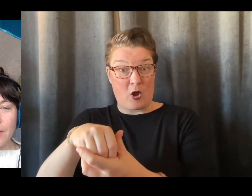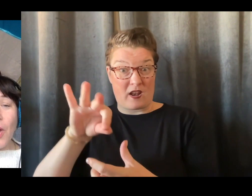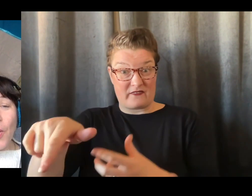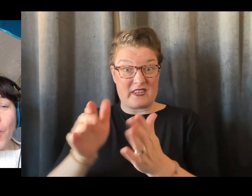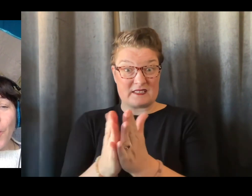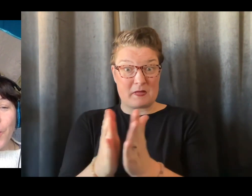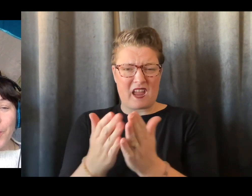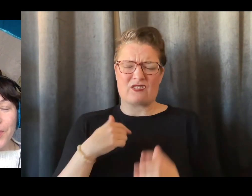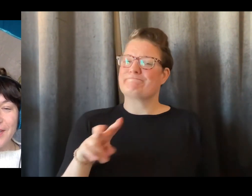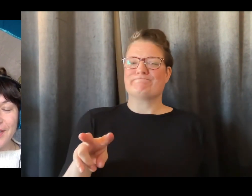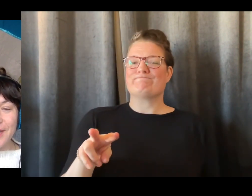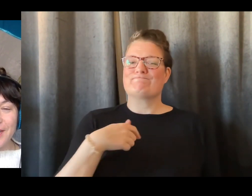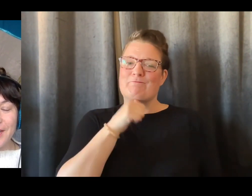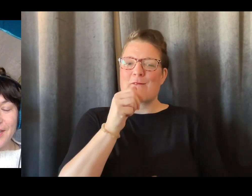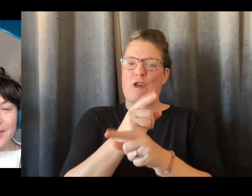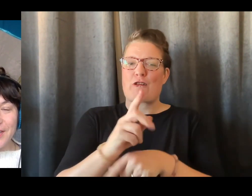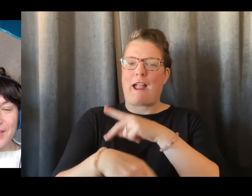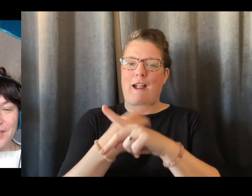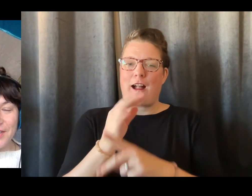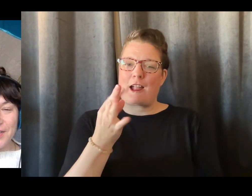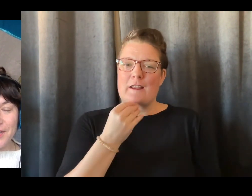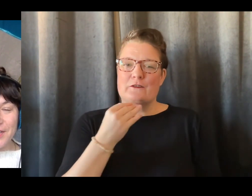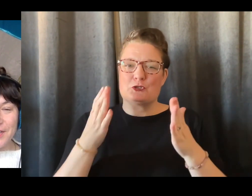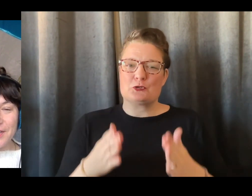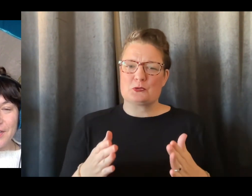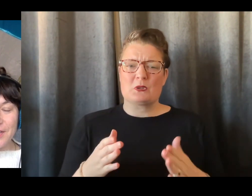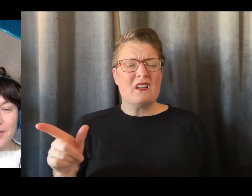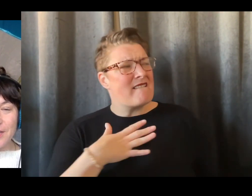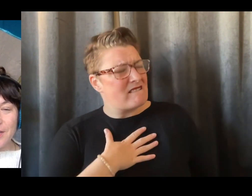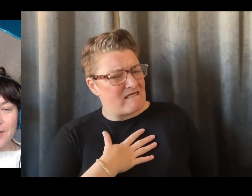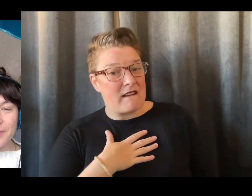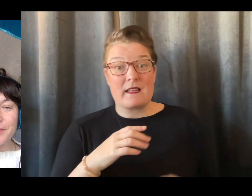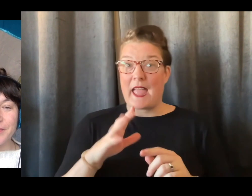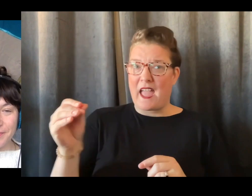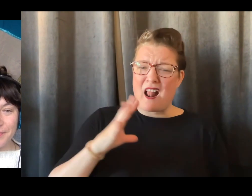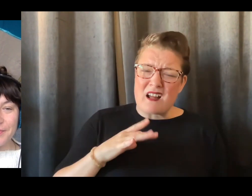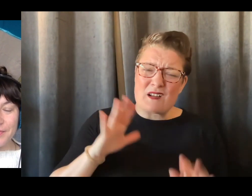Jna: And what a fantastic invitation the two of you invited me to because